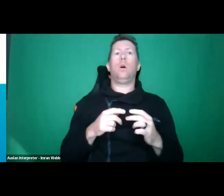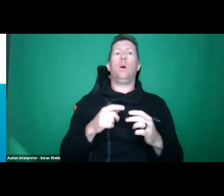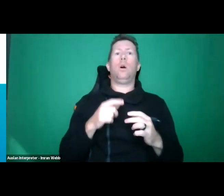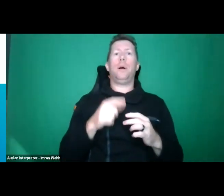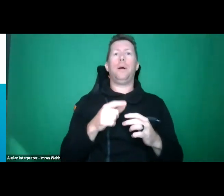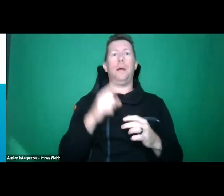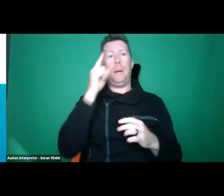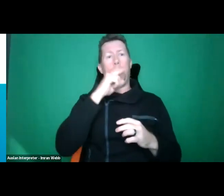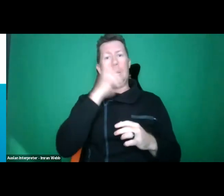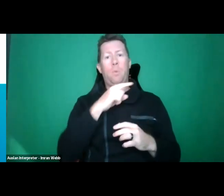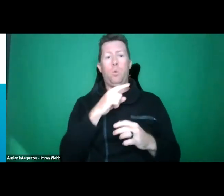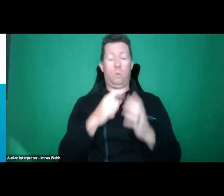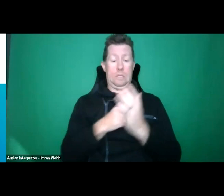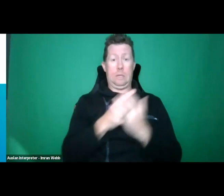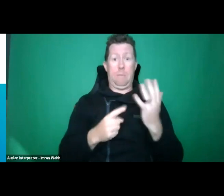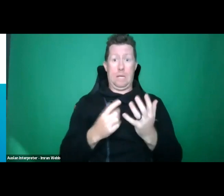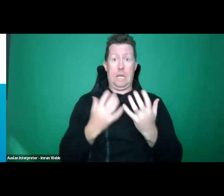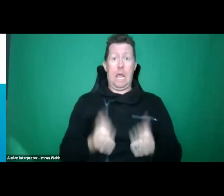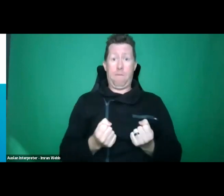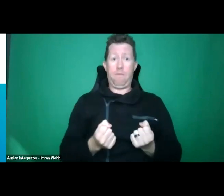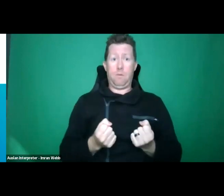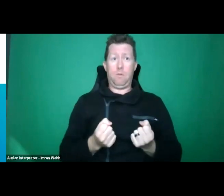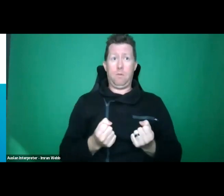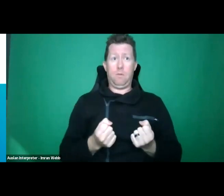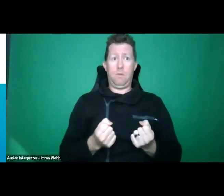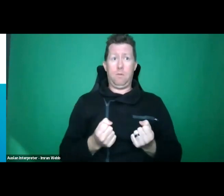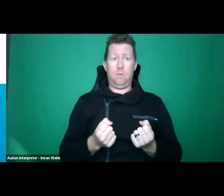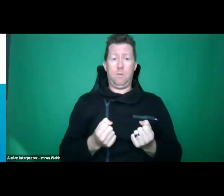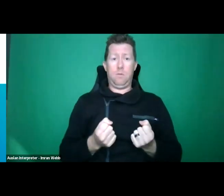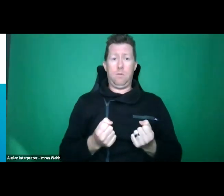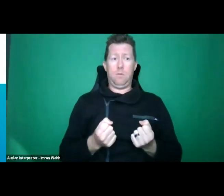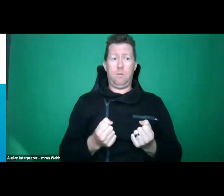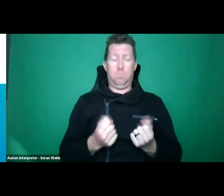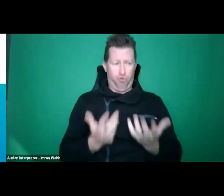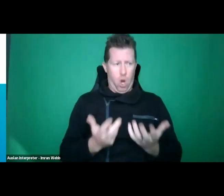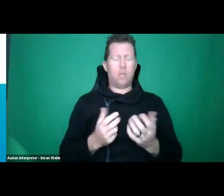with disability there was both a profound need to look